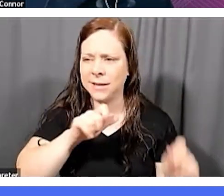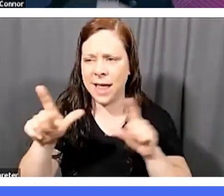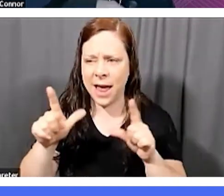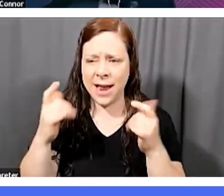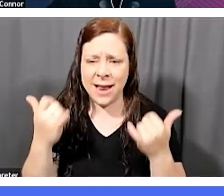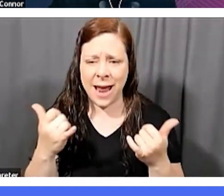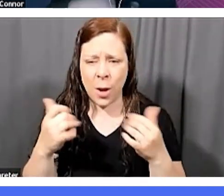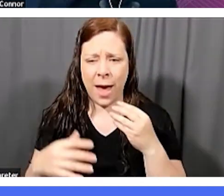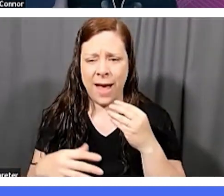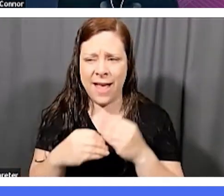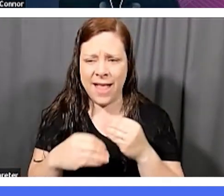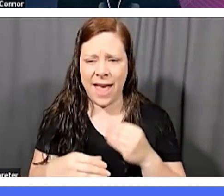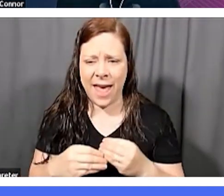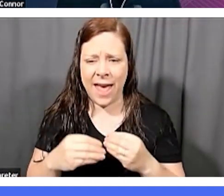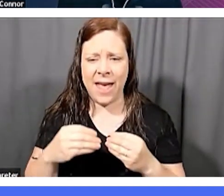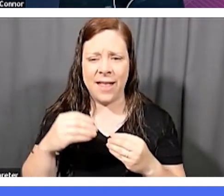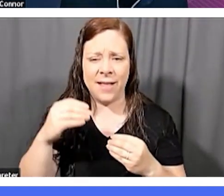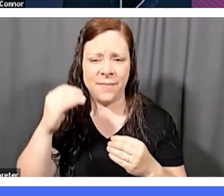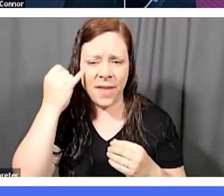of how do we add the selection order to our slides along the way?